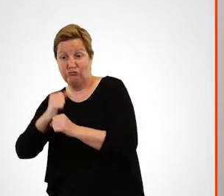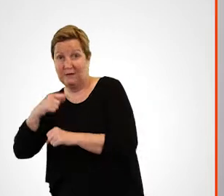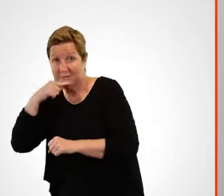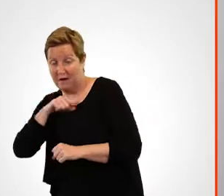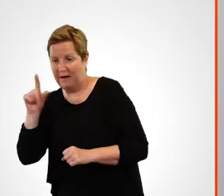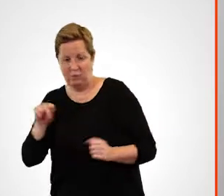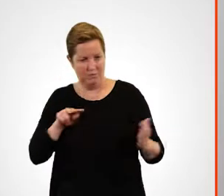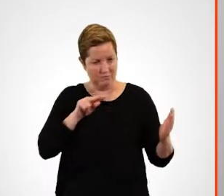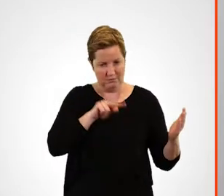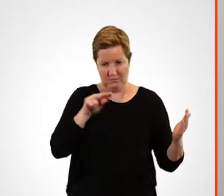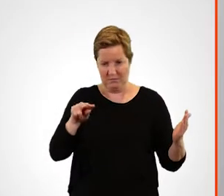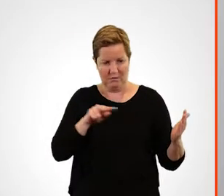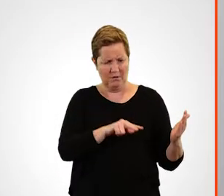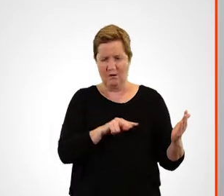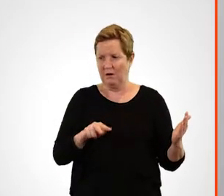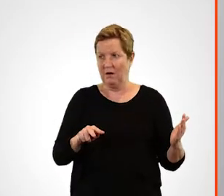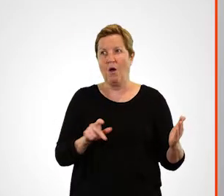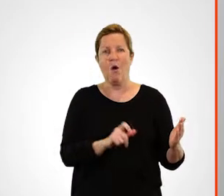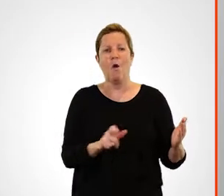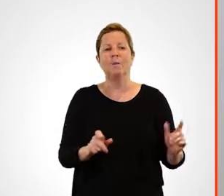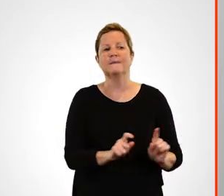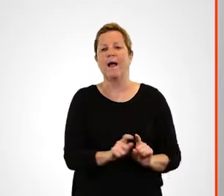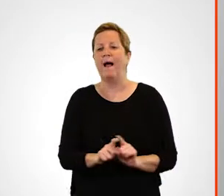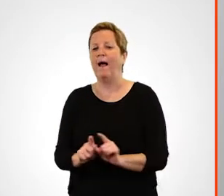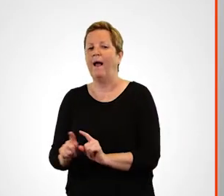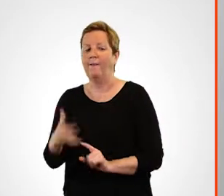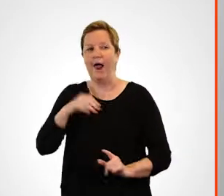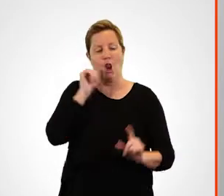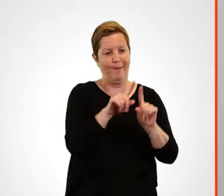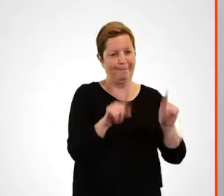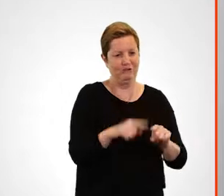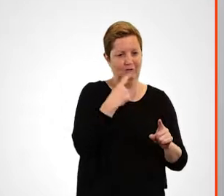was identify that that was the same word looking at the pictures, he knew it was ball.